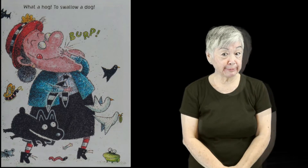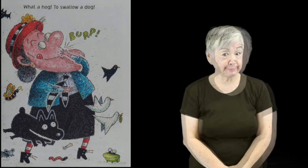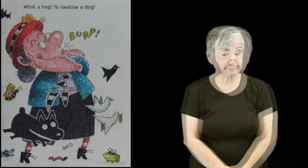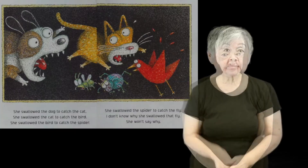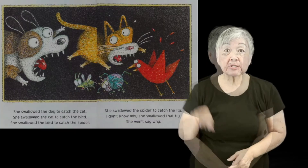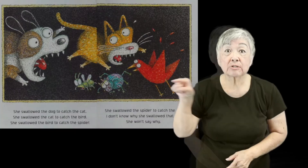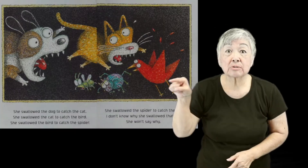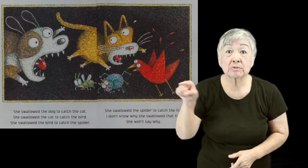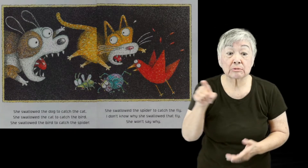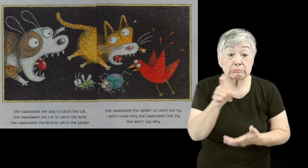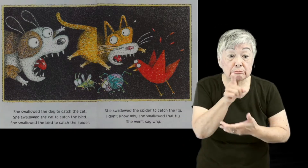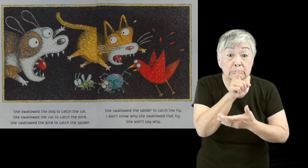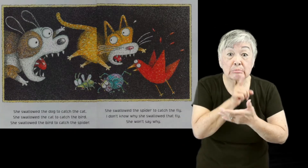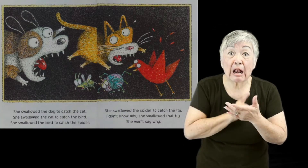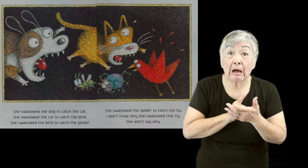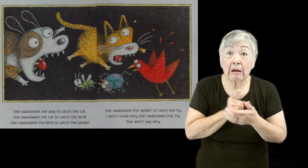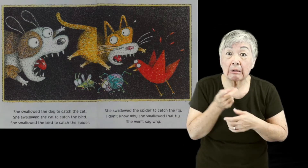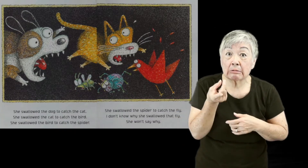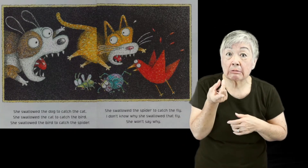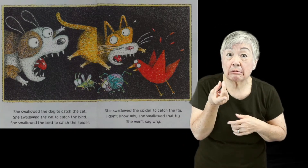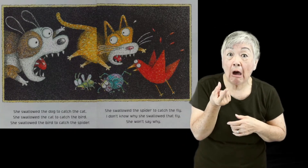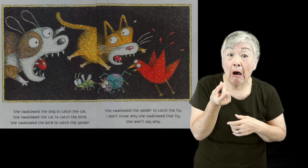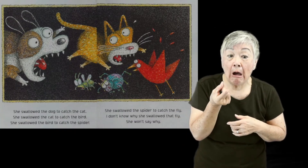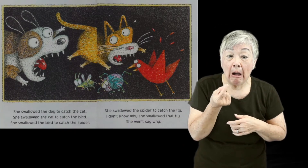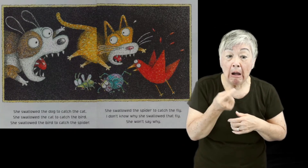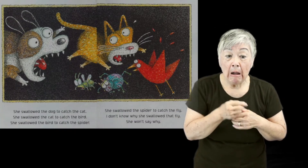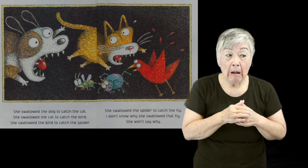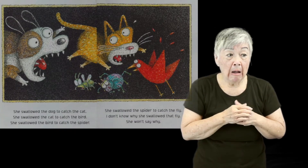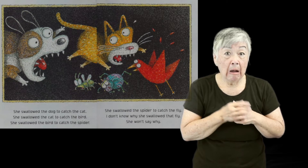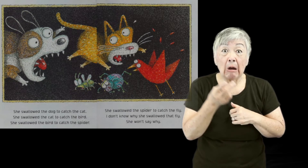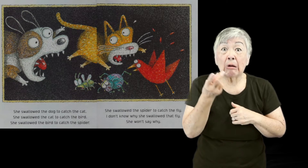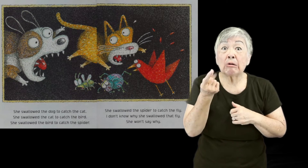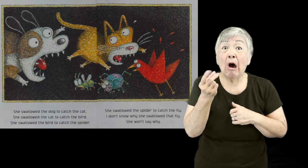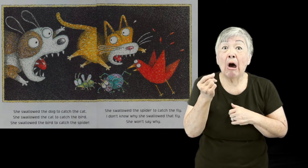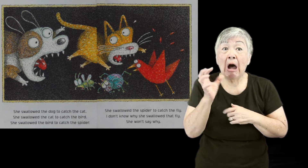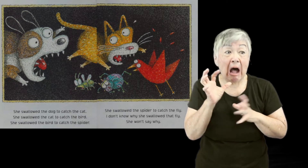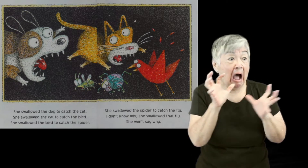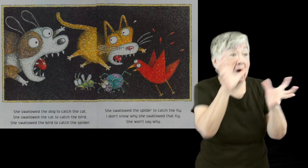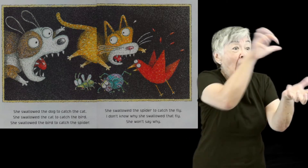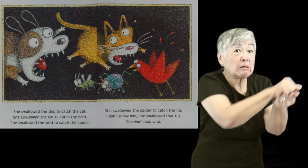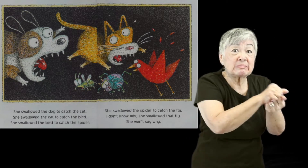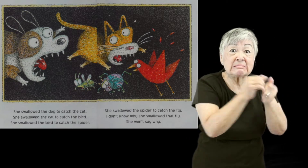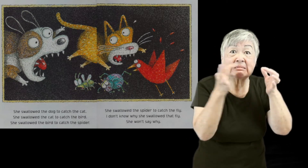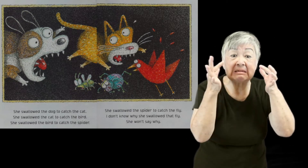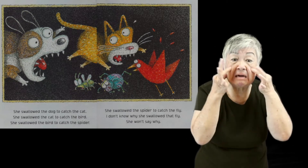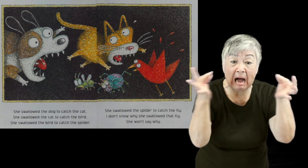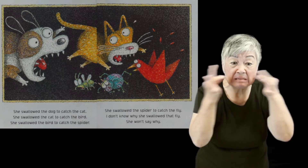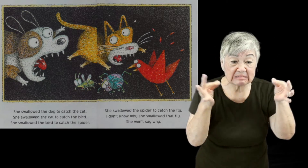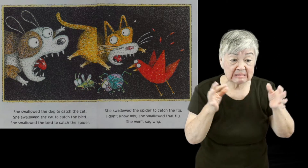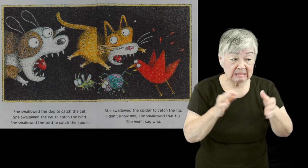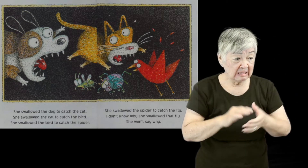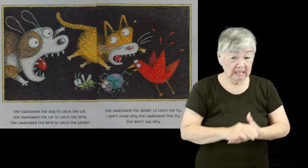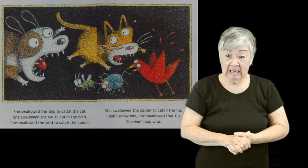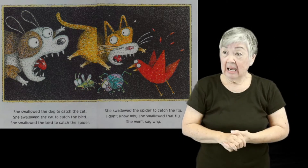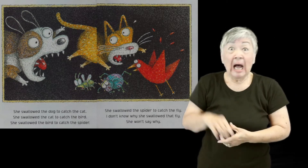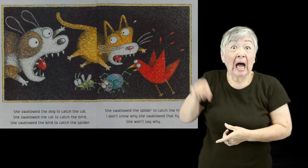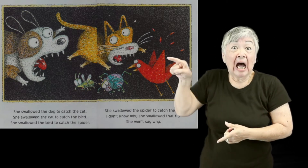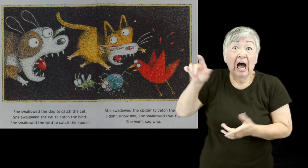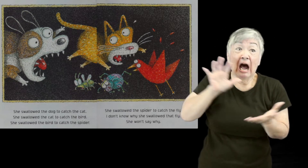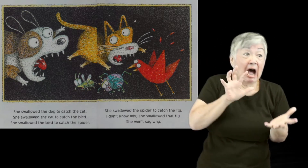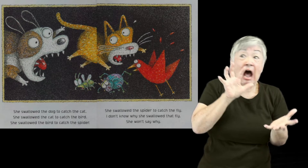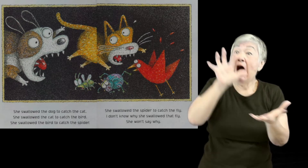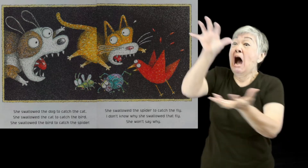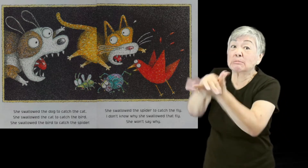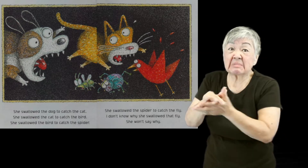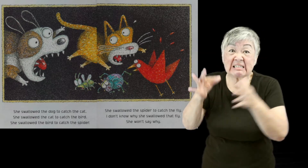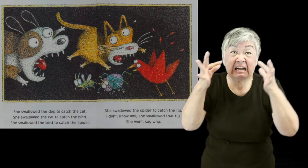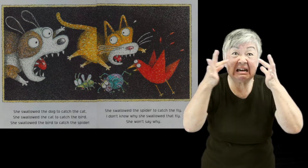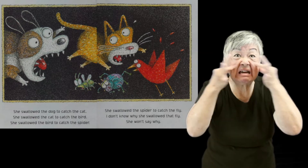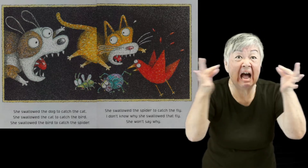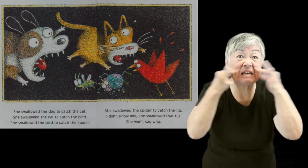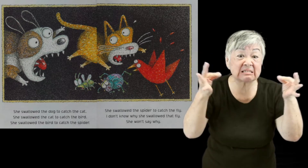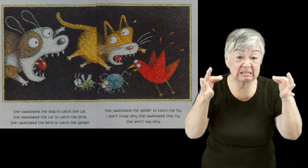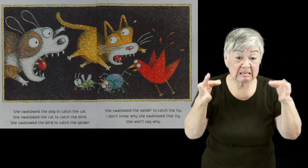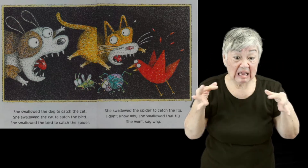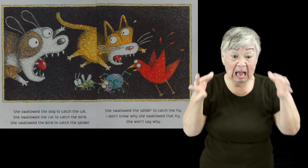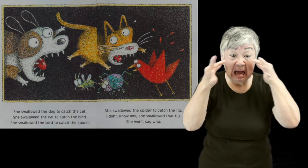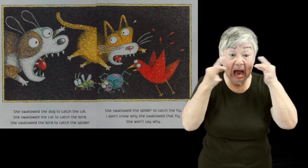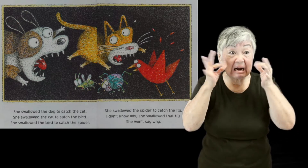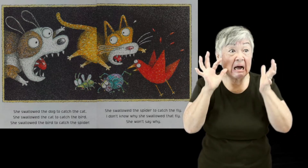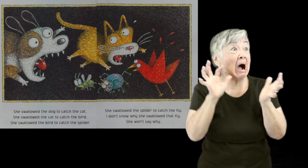She swallowed the dog to catch the cat. She swallowed the cat to catch the bird.